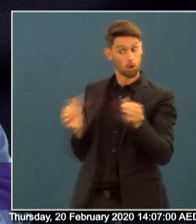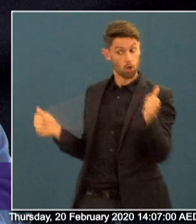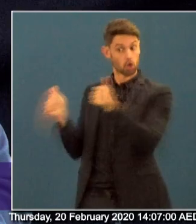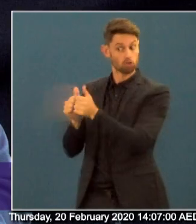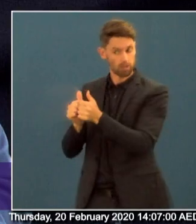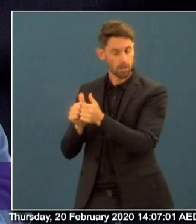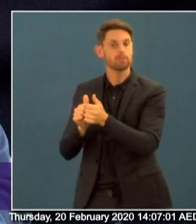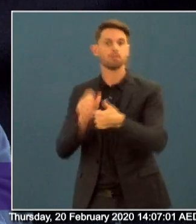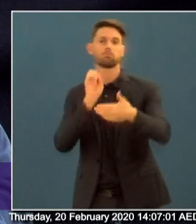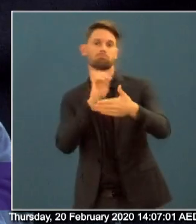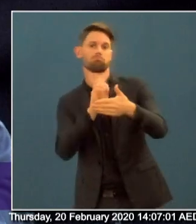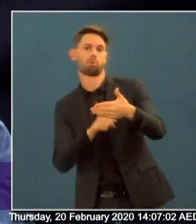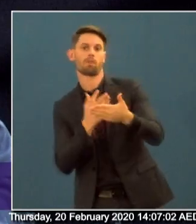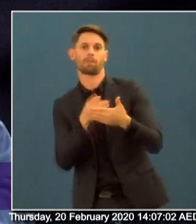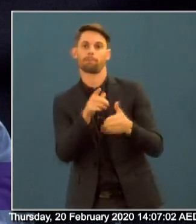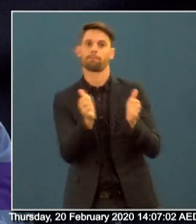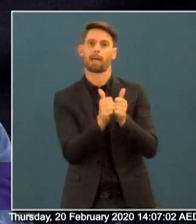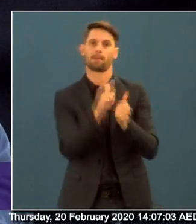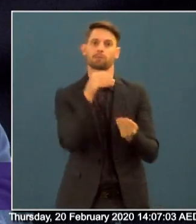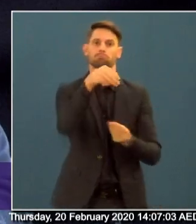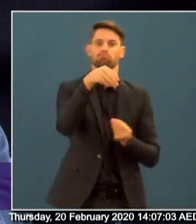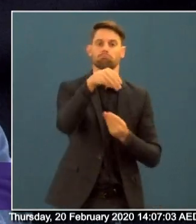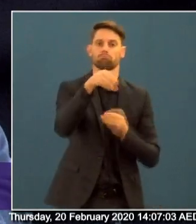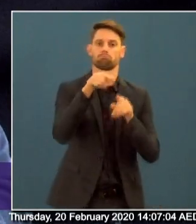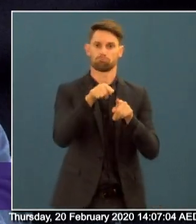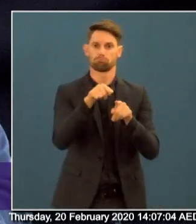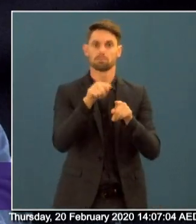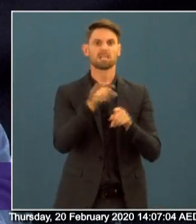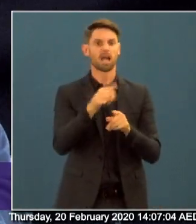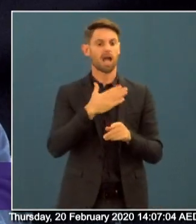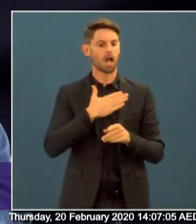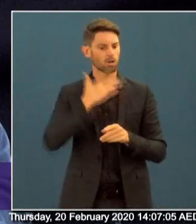And these were then shaped into recommendations with a timeline